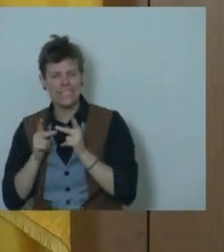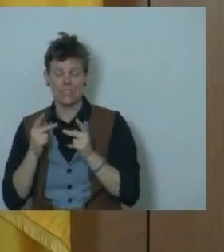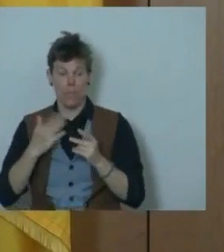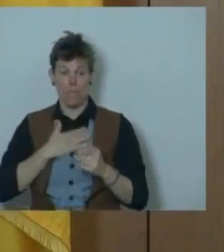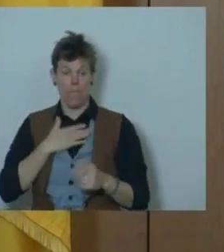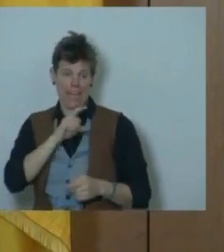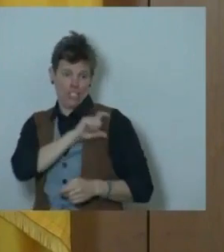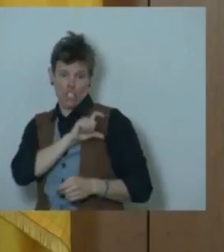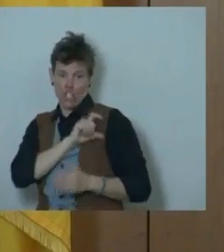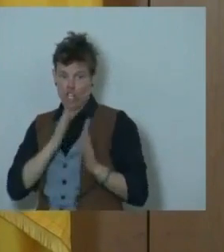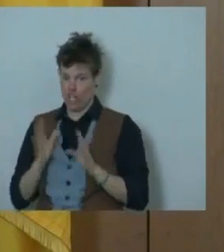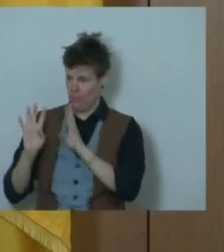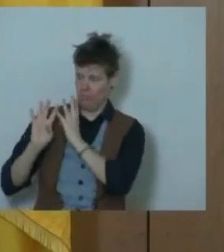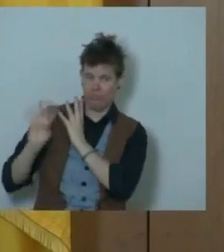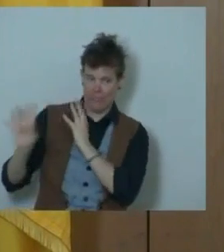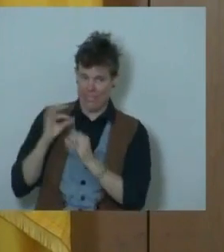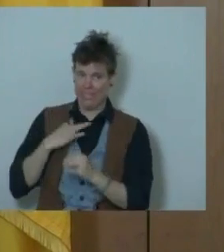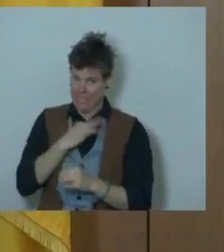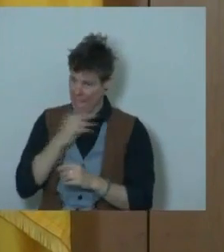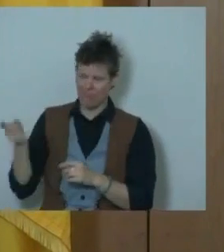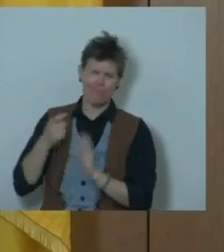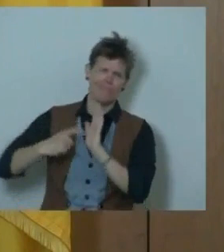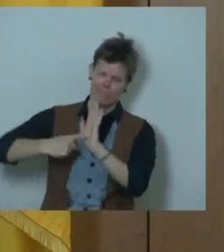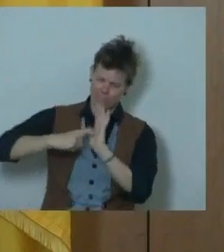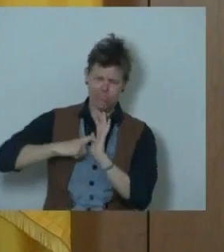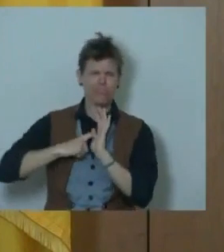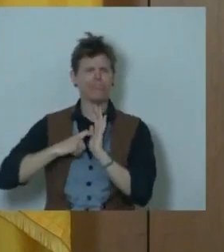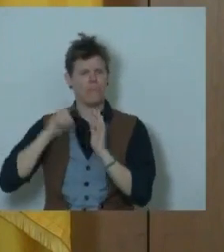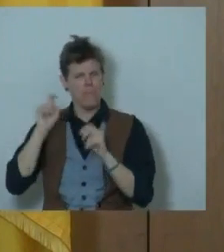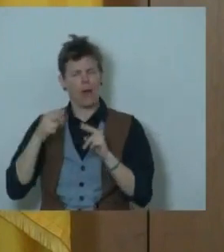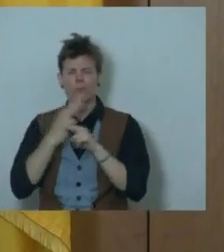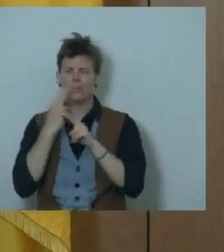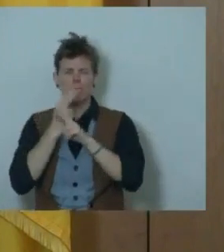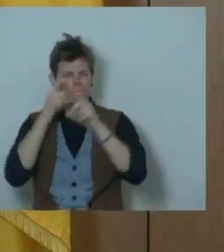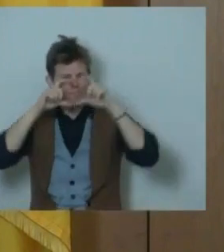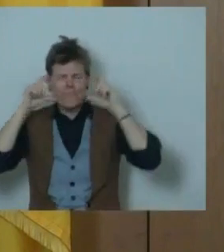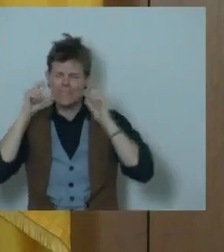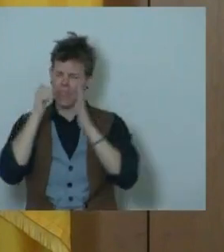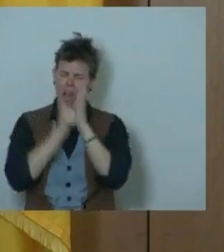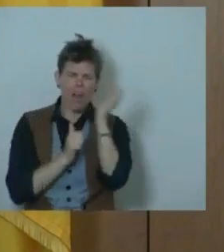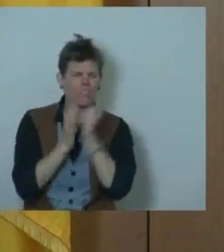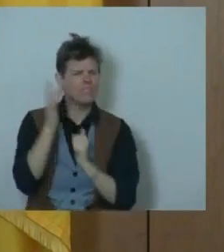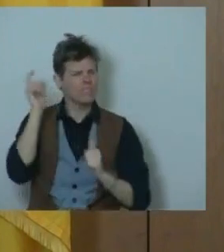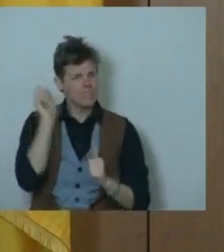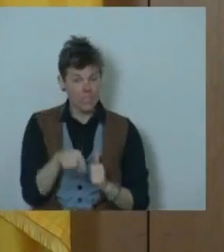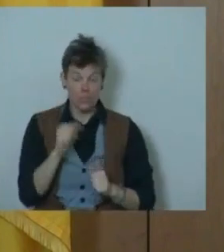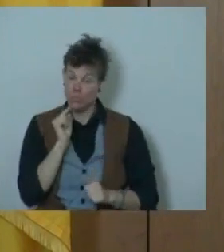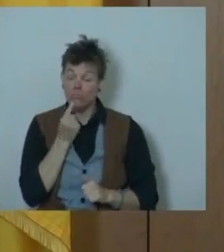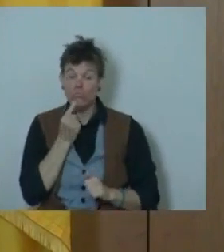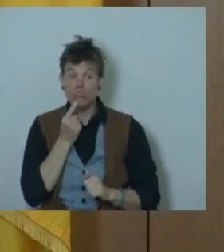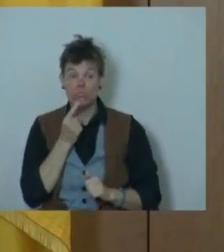. STRICT PROTOCOLS -- VERY STRICT PROTOCOLS WERE I GO, EVEN MY SECURITY DETAIL.